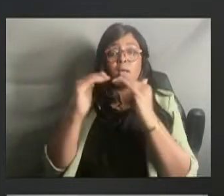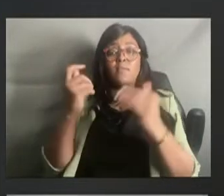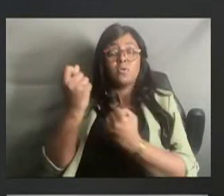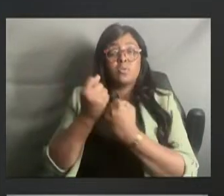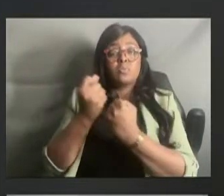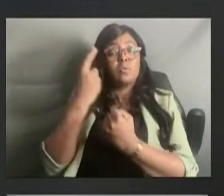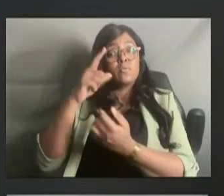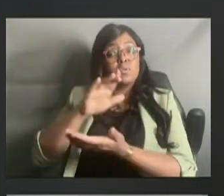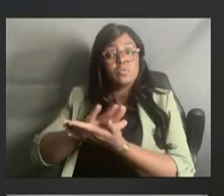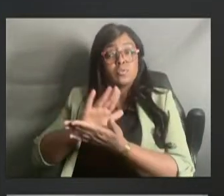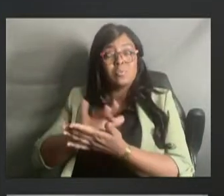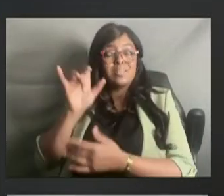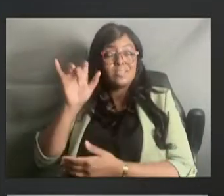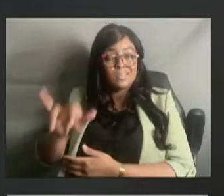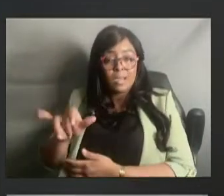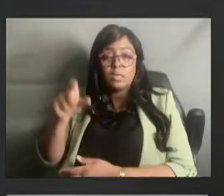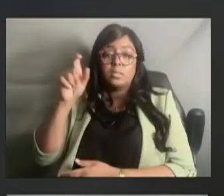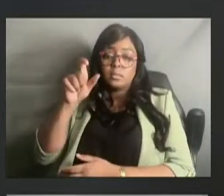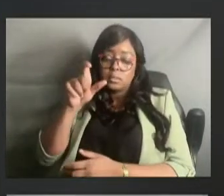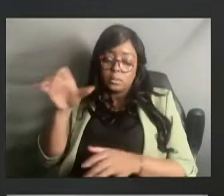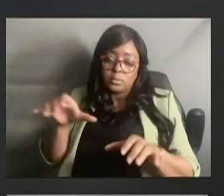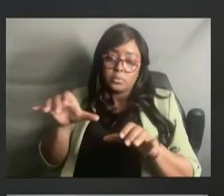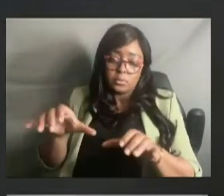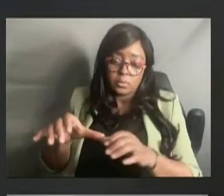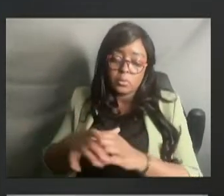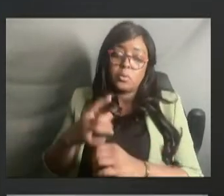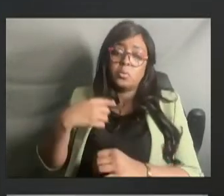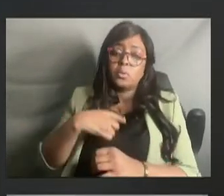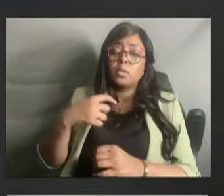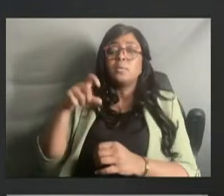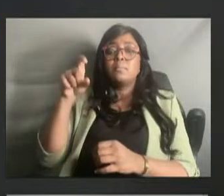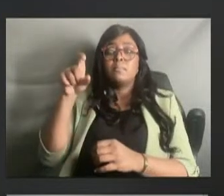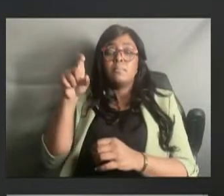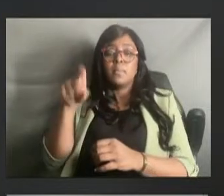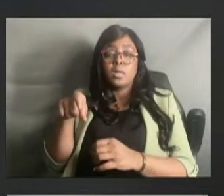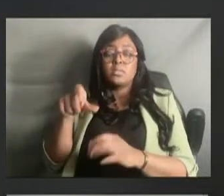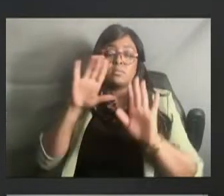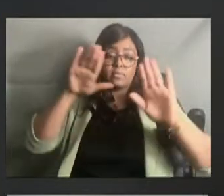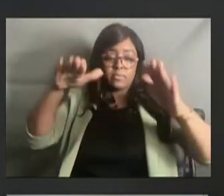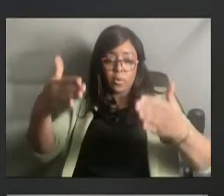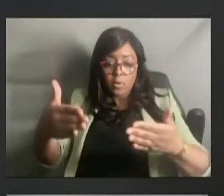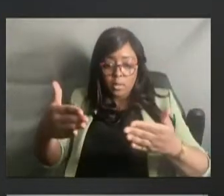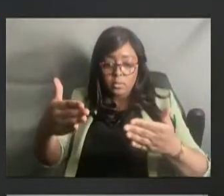ultimately providing adequate levels of support for our